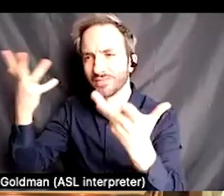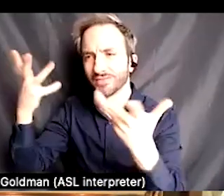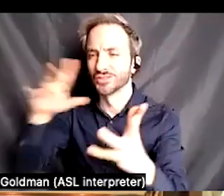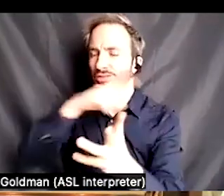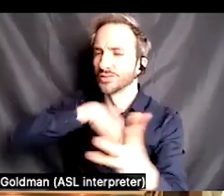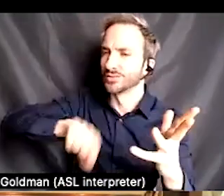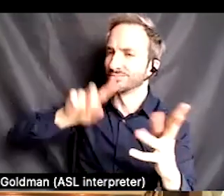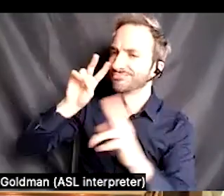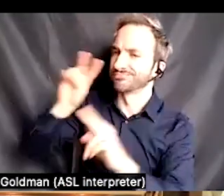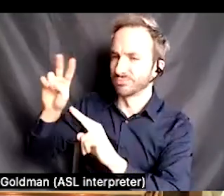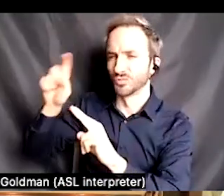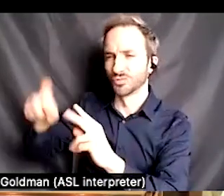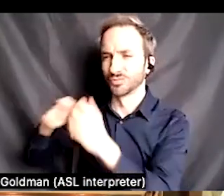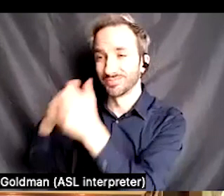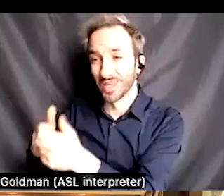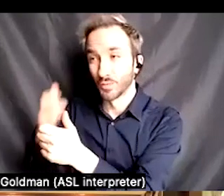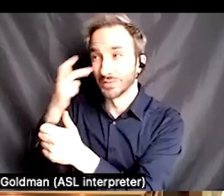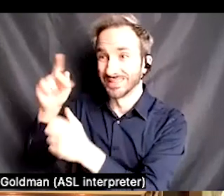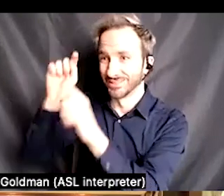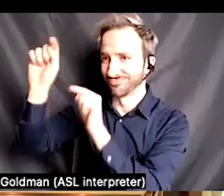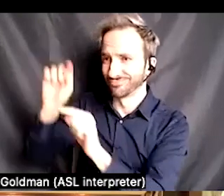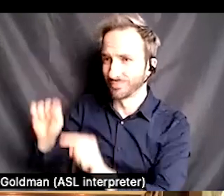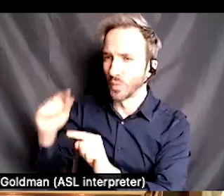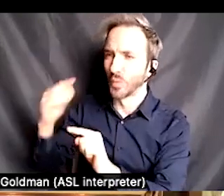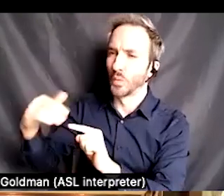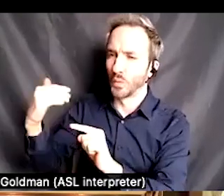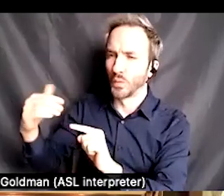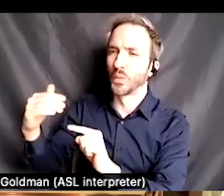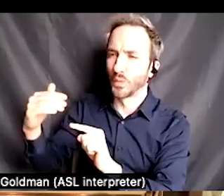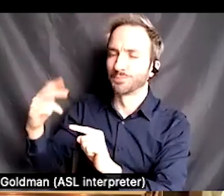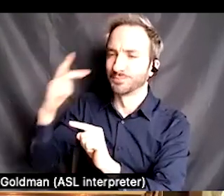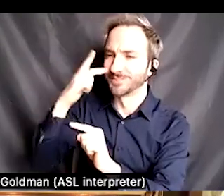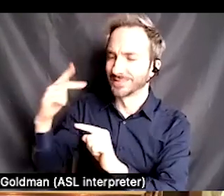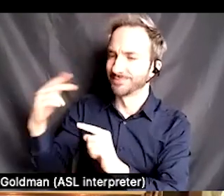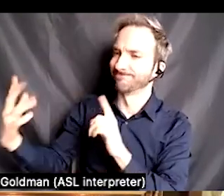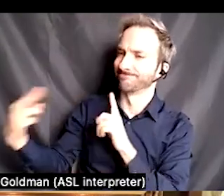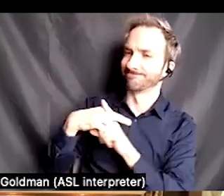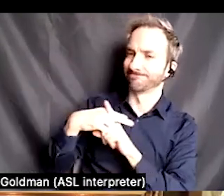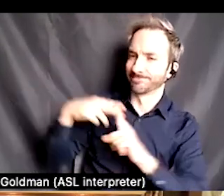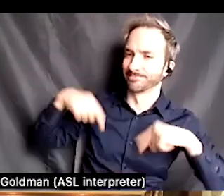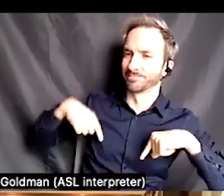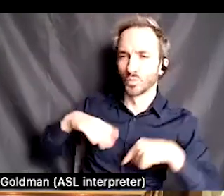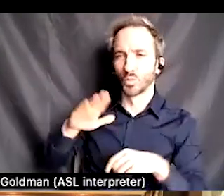The book industry has long been an industry of big gatekeeping. Anyone who works at any stage of the